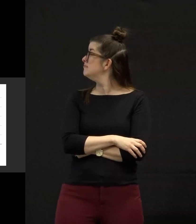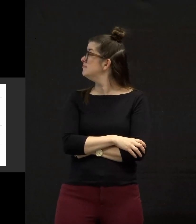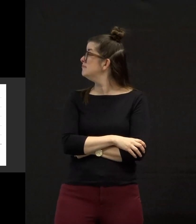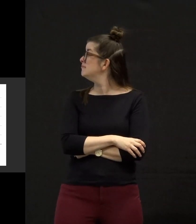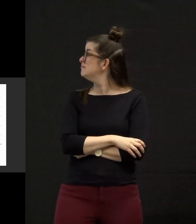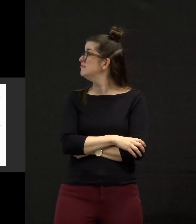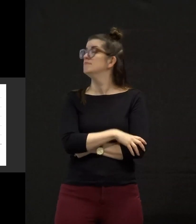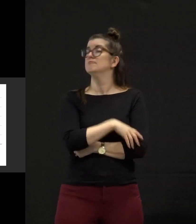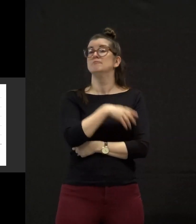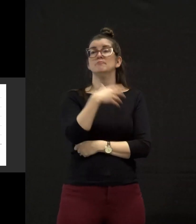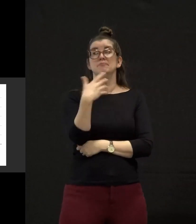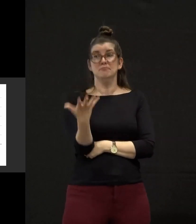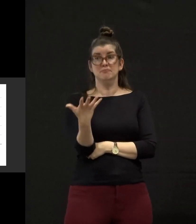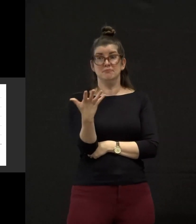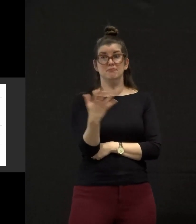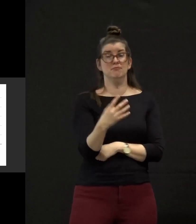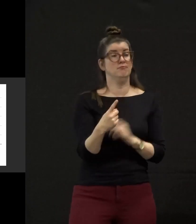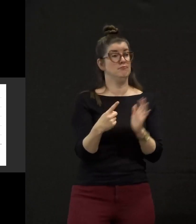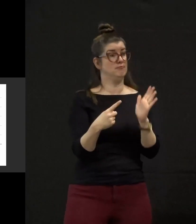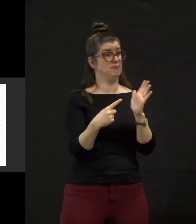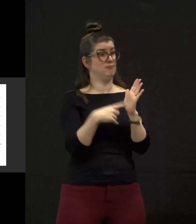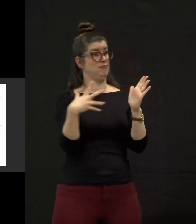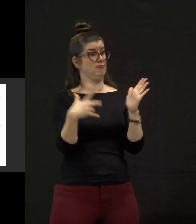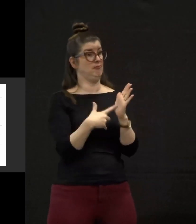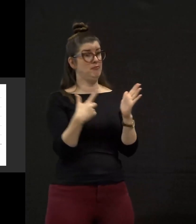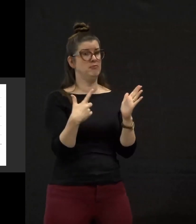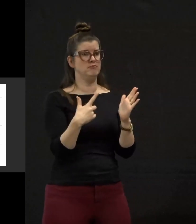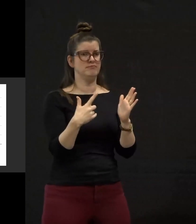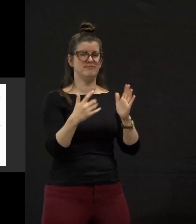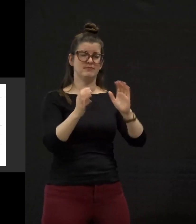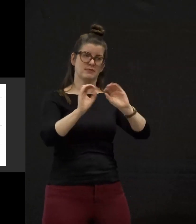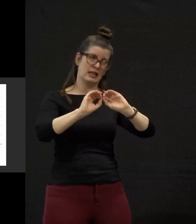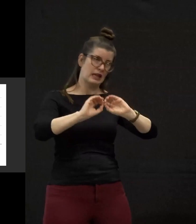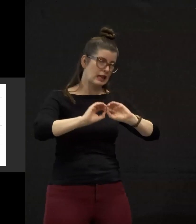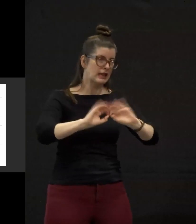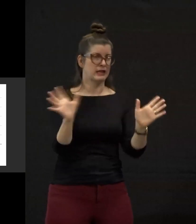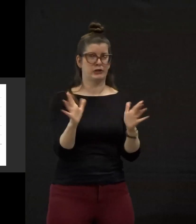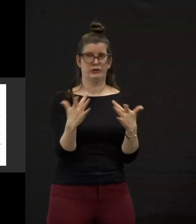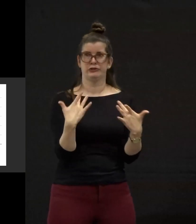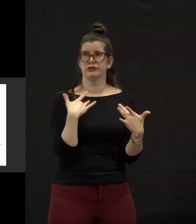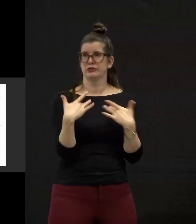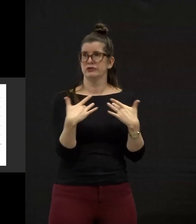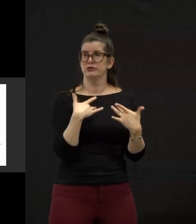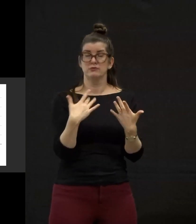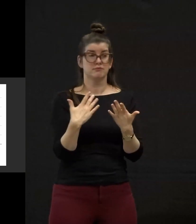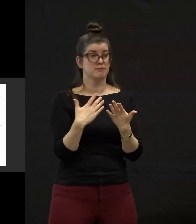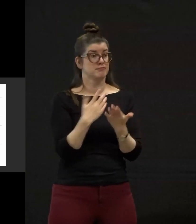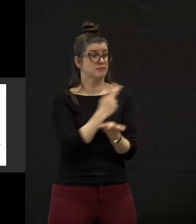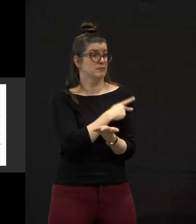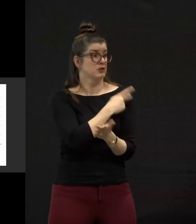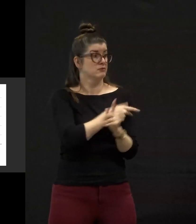Sometimes we get pretty clear concern, like we've had patients who might have expressed